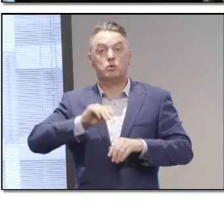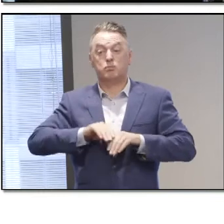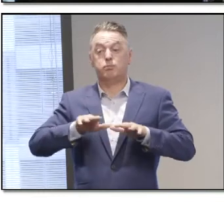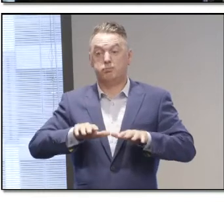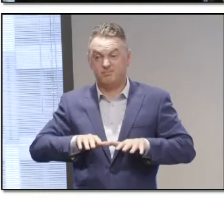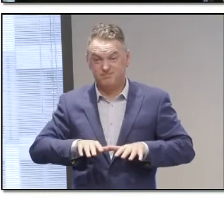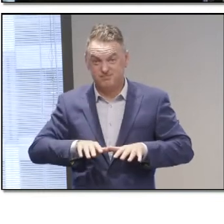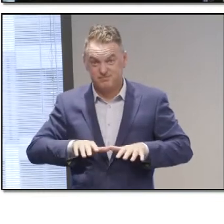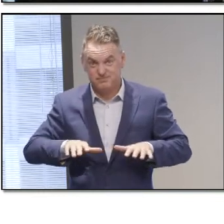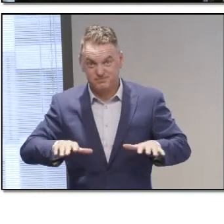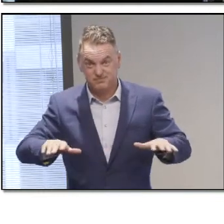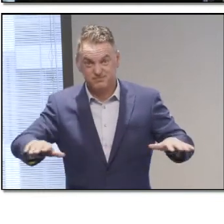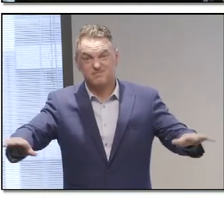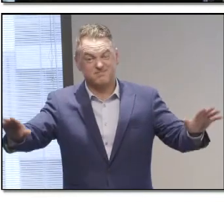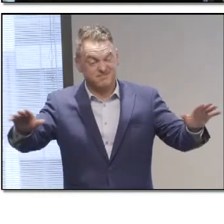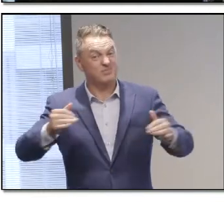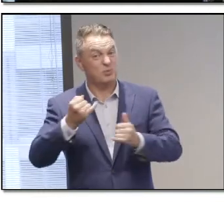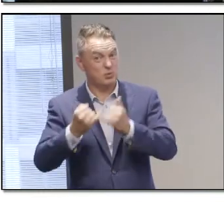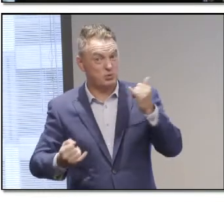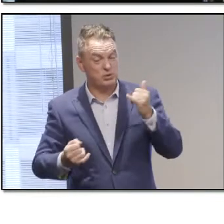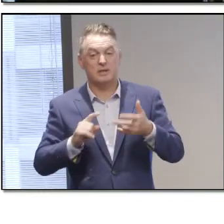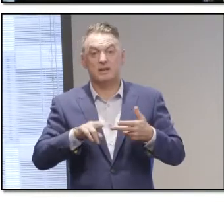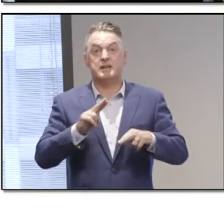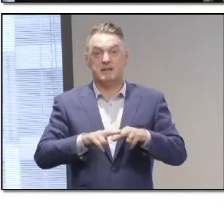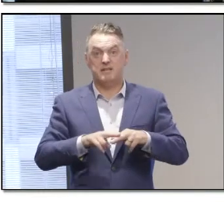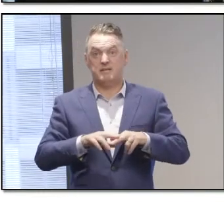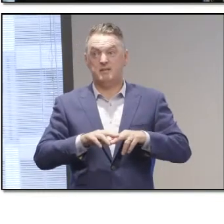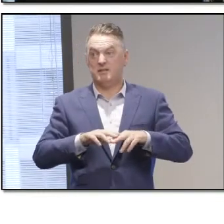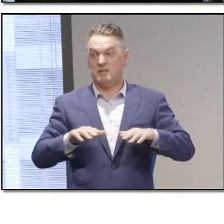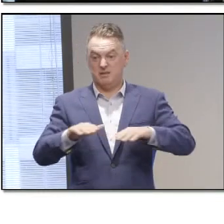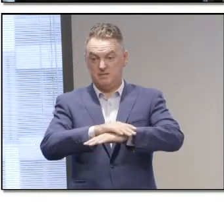for waterways. If we increase all the hard surfaces, we're going to increase that potential